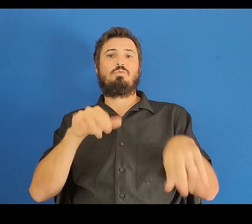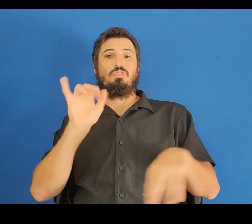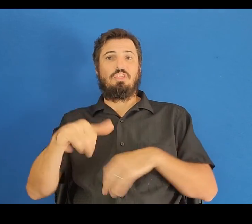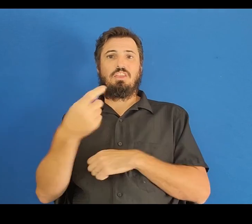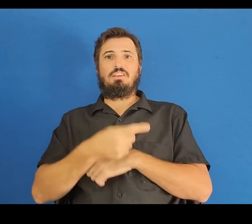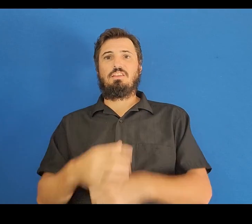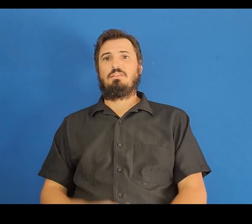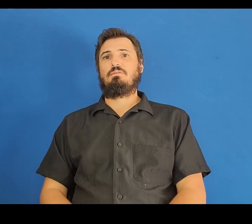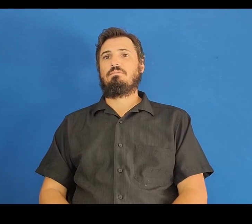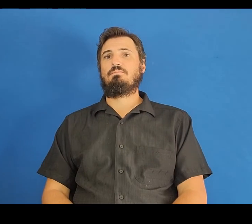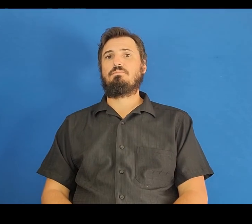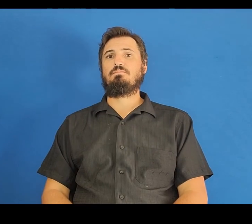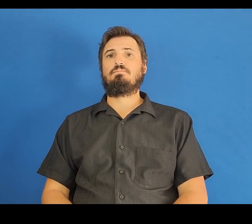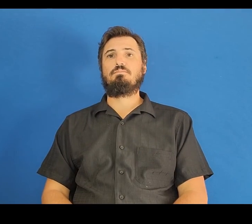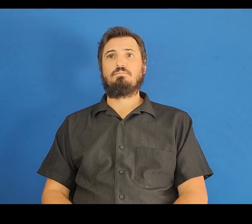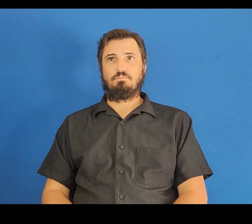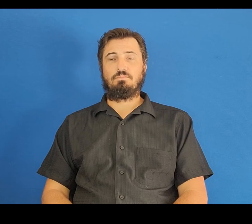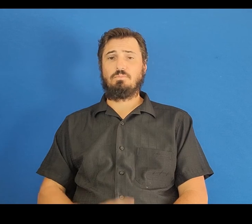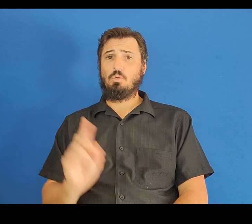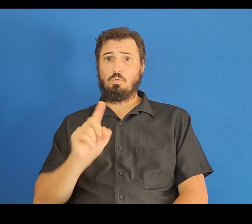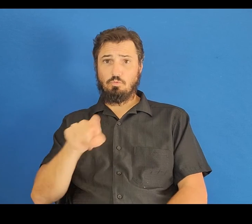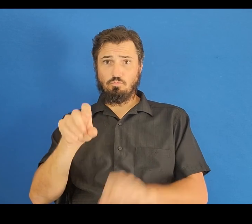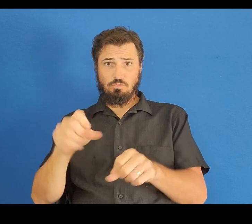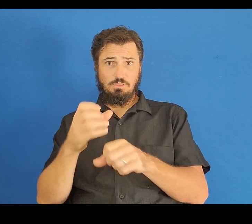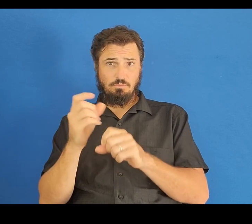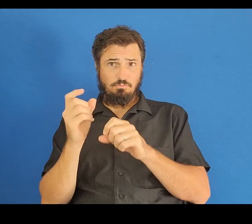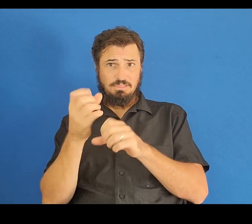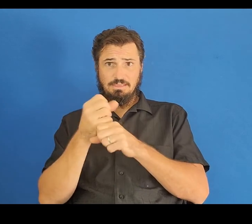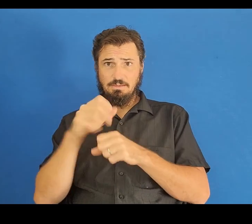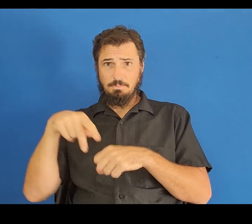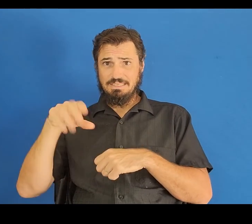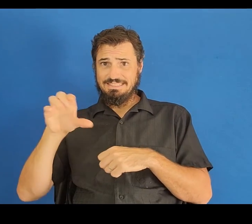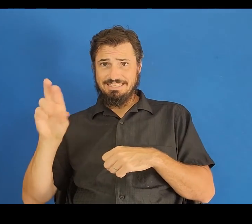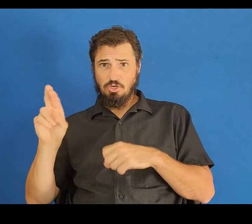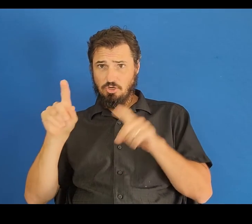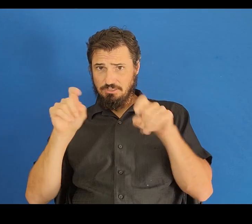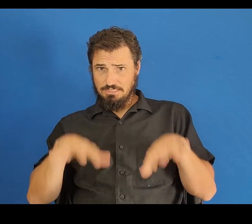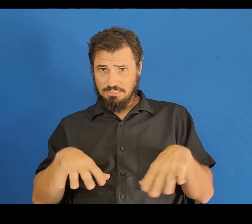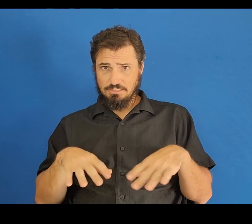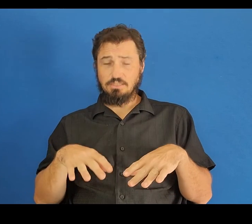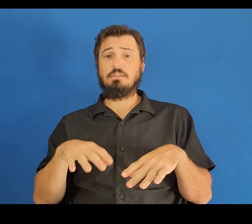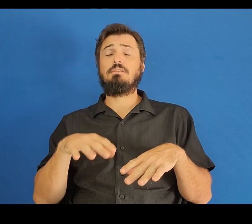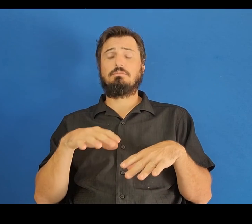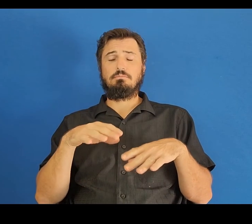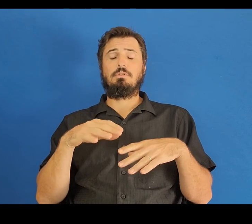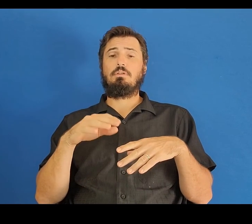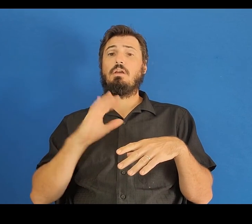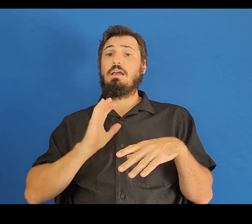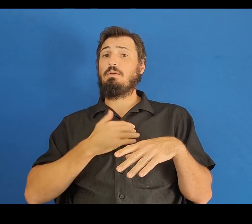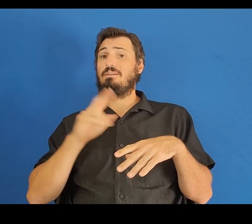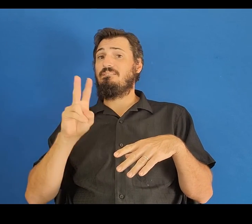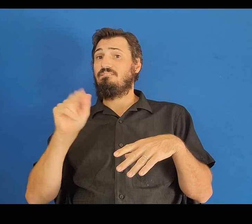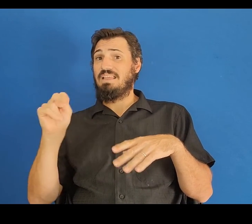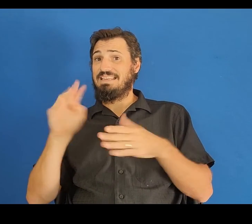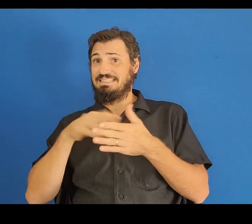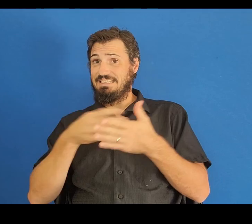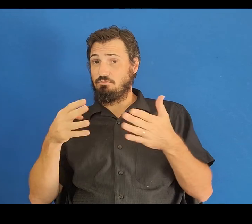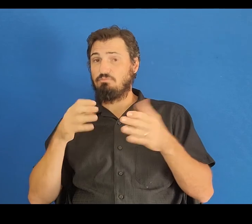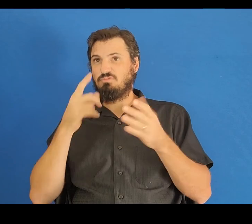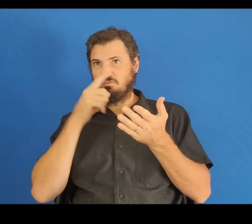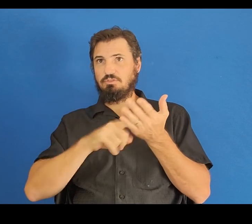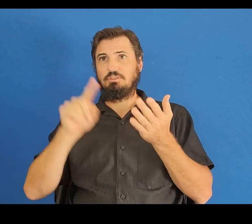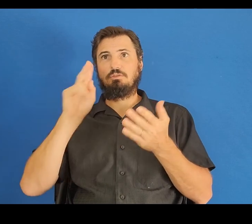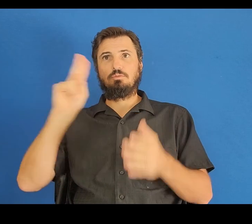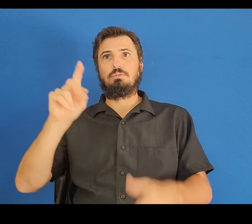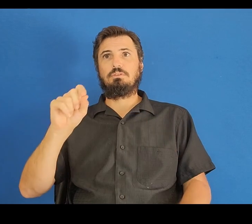For a full list of PCR testing sites and our mobile van schedule, visit Kauai.gov/covidtest